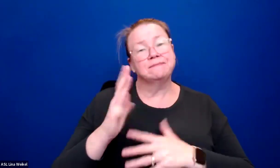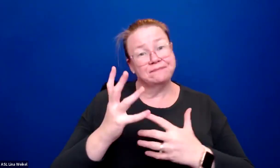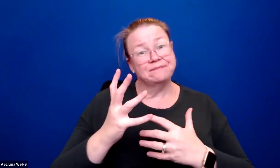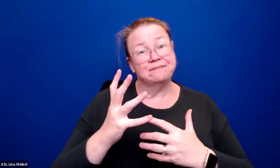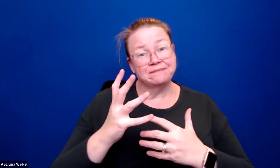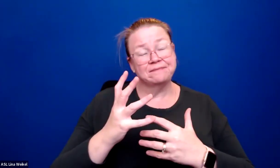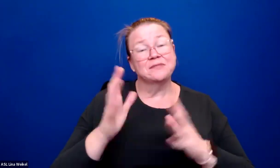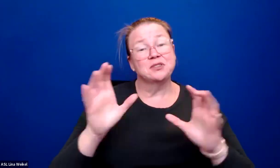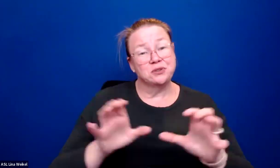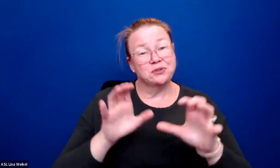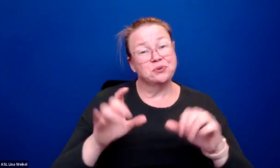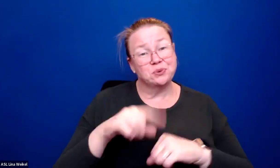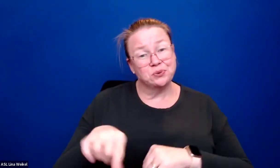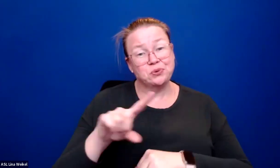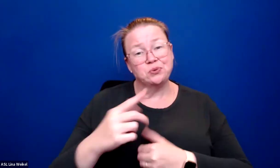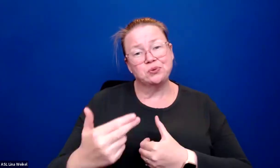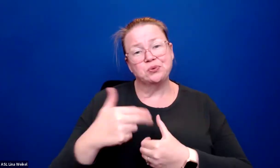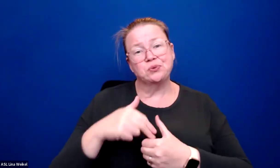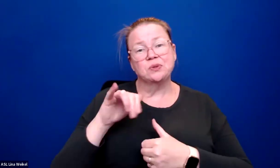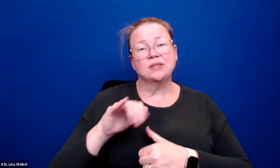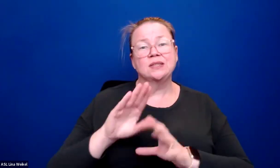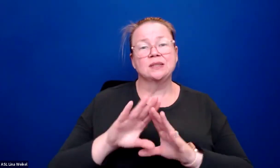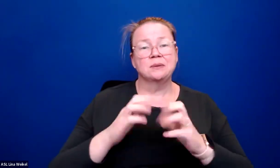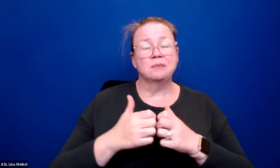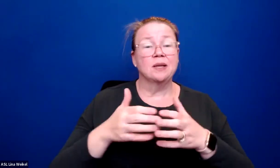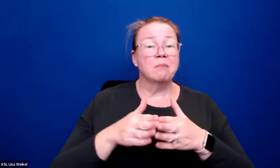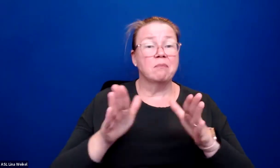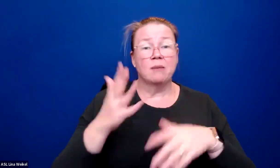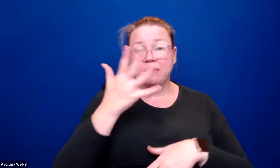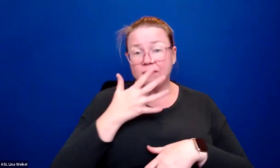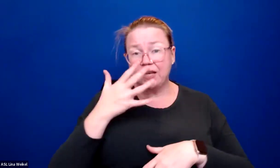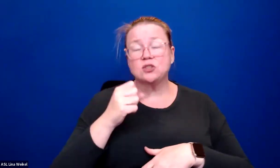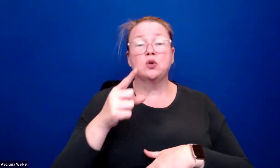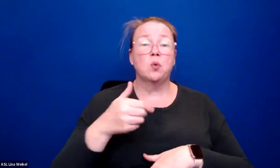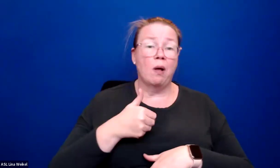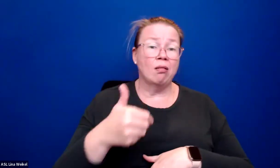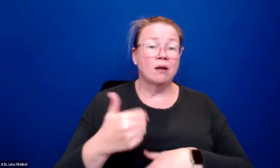Elissa w/ APRIL: encourage you to join that committee. It is public facing. So you're welcome to be on there.